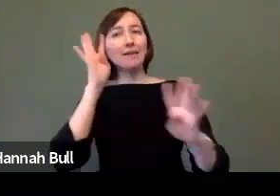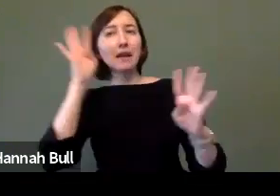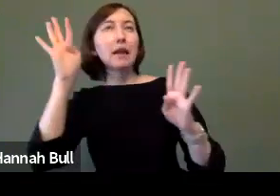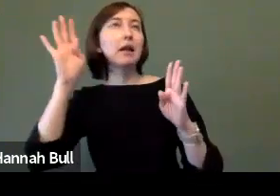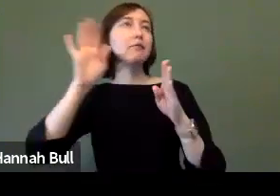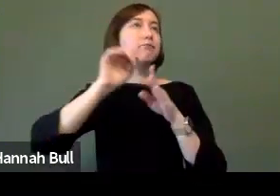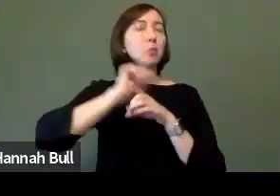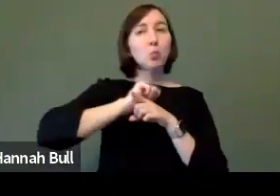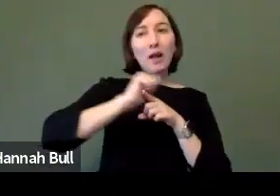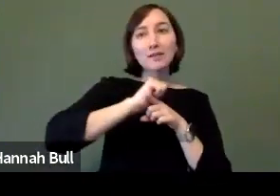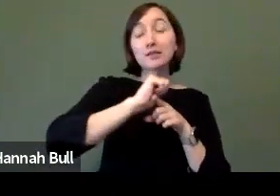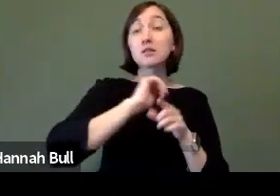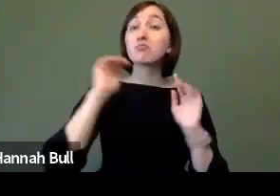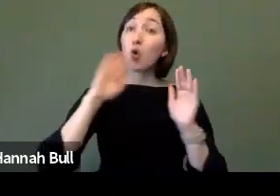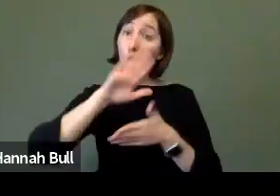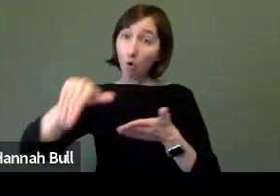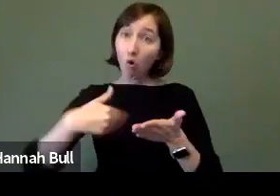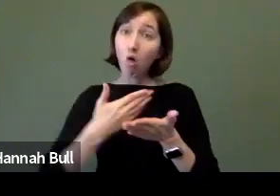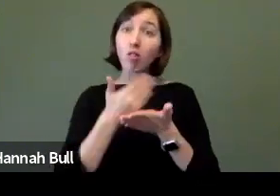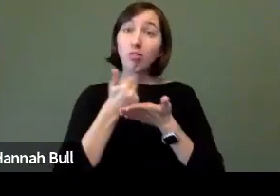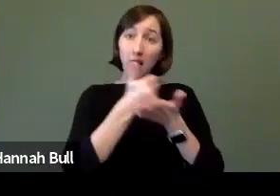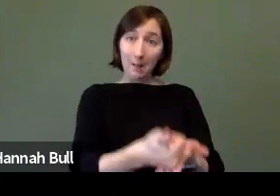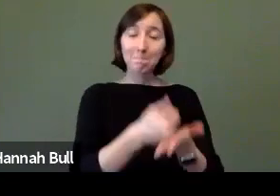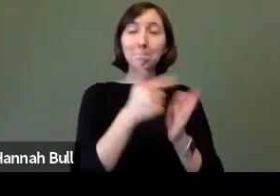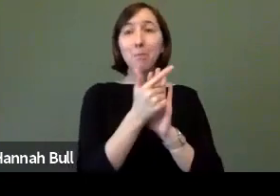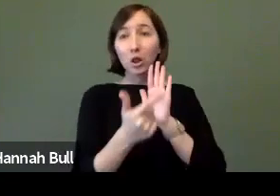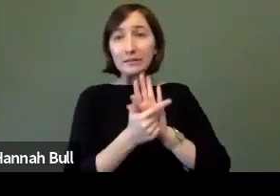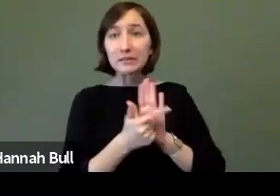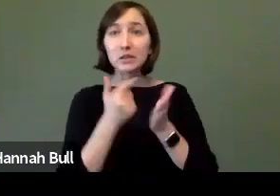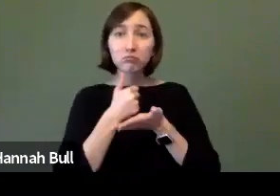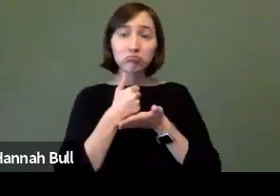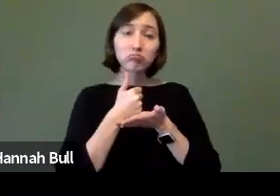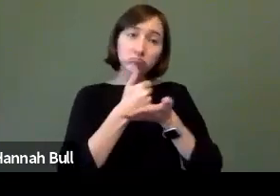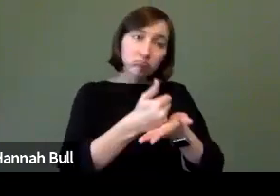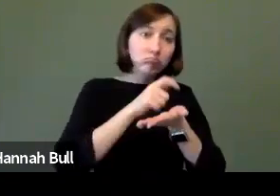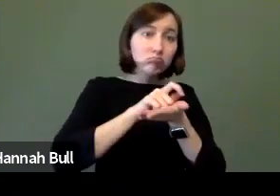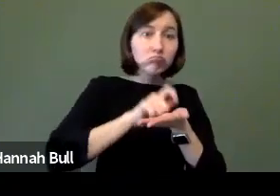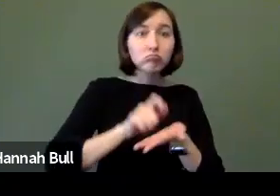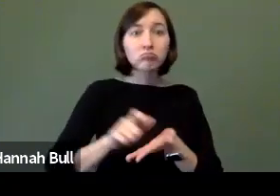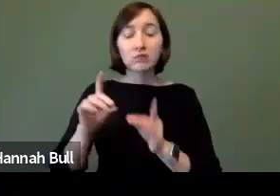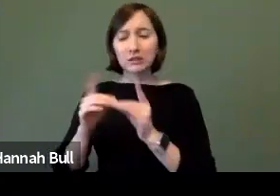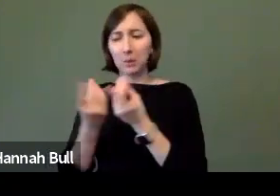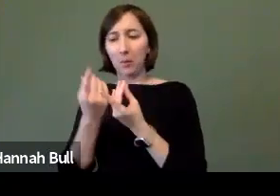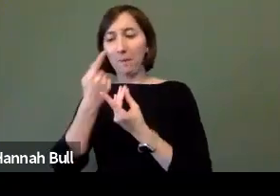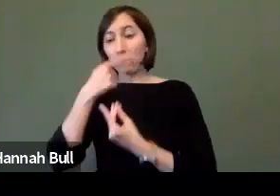They all do policy work. There's likely a department of aging and a state agency